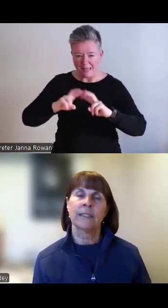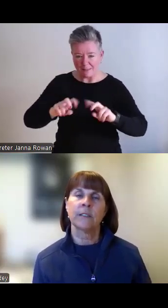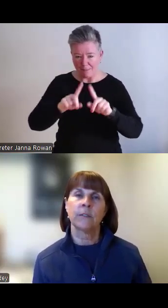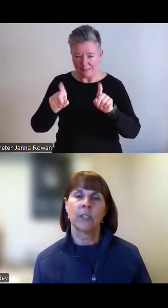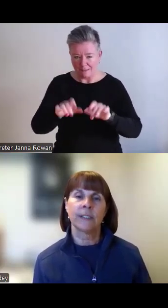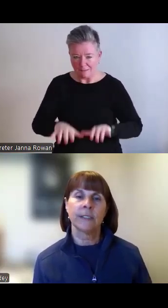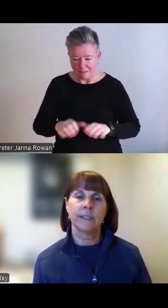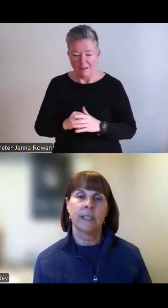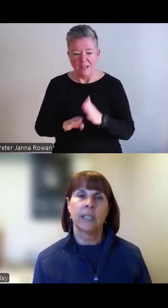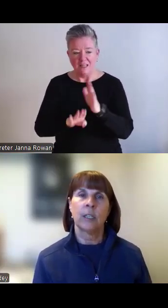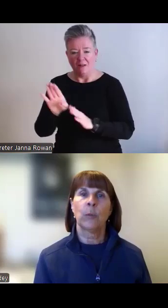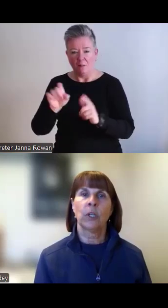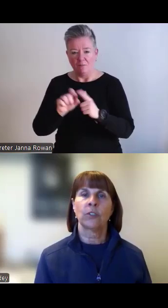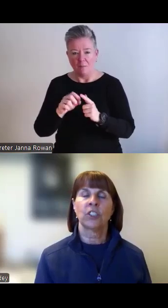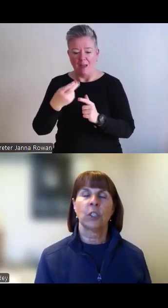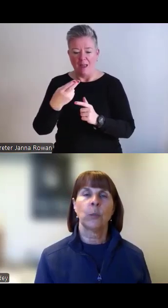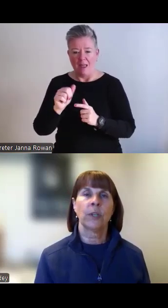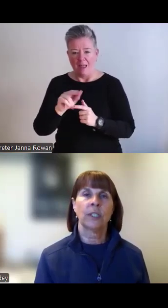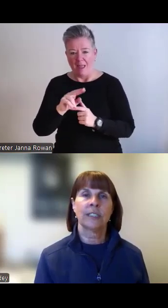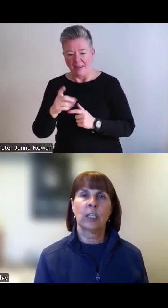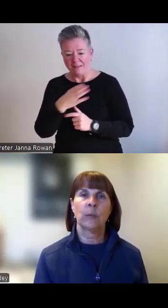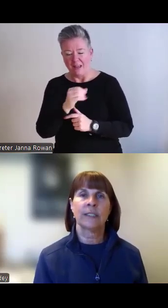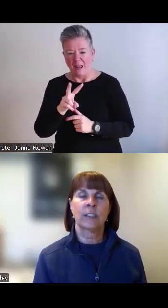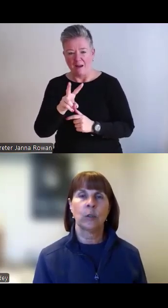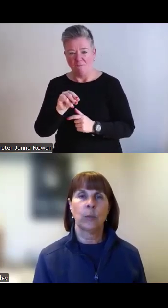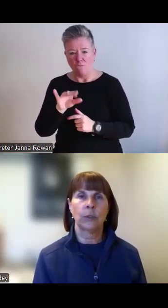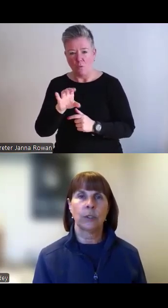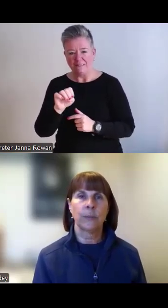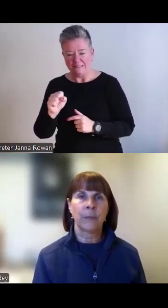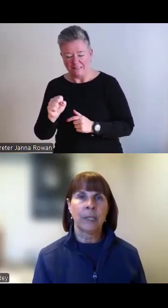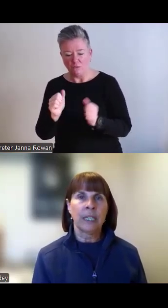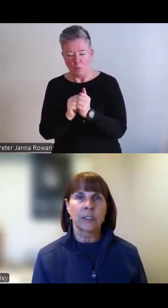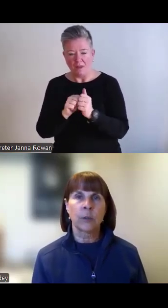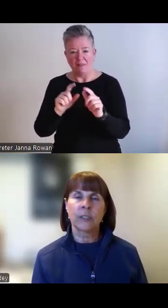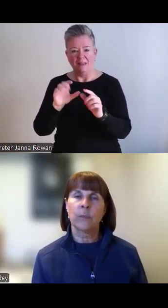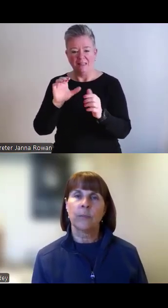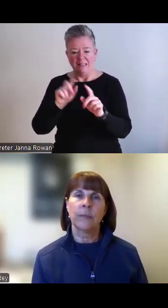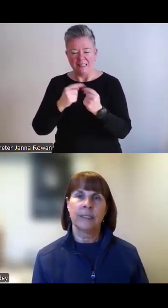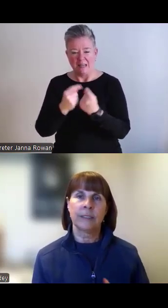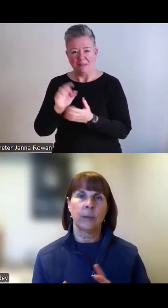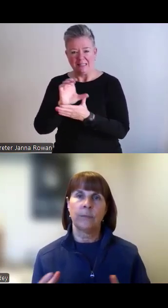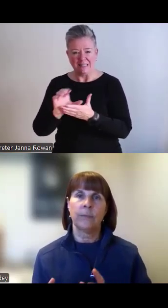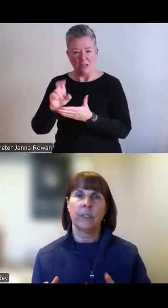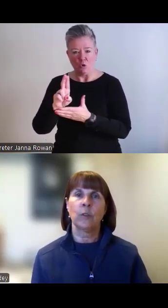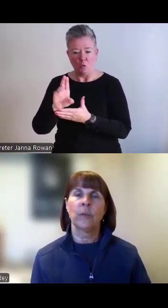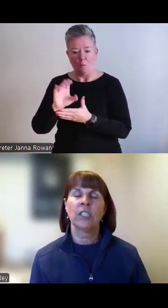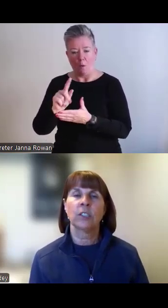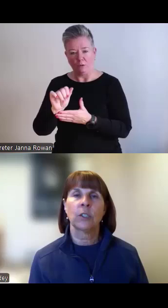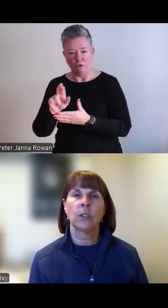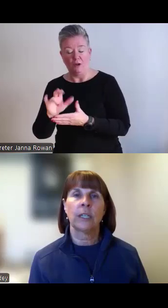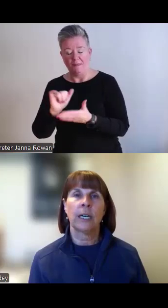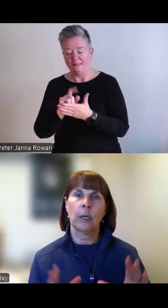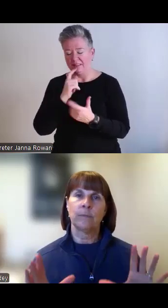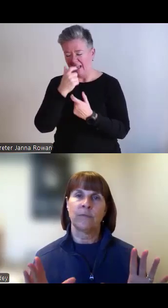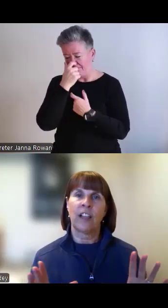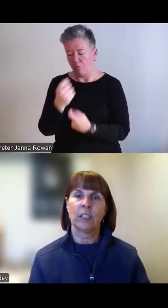by Hands & Voices in partnership with our team at CU Boulder. So it's a it's an informational